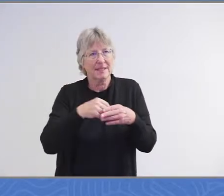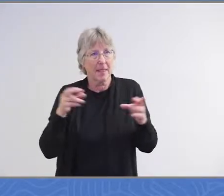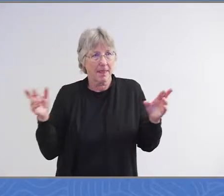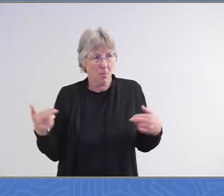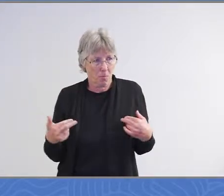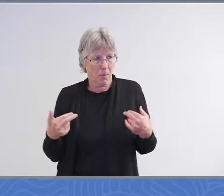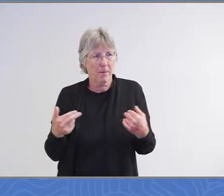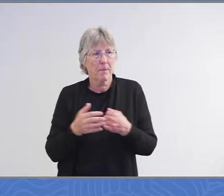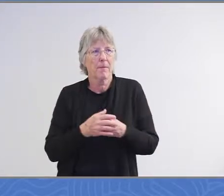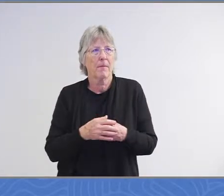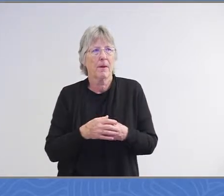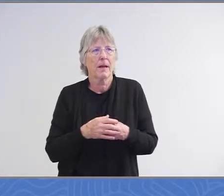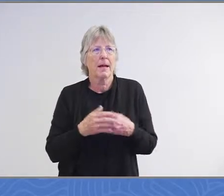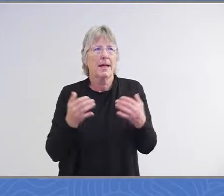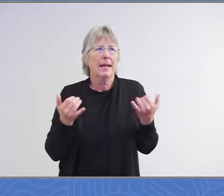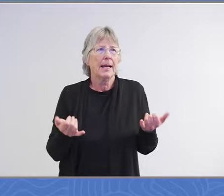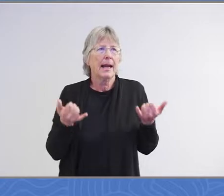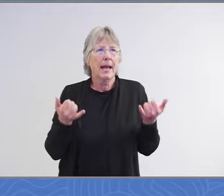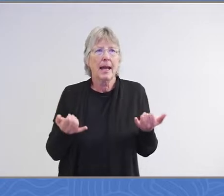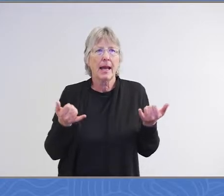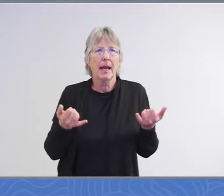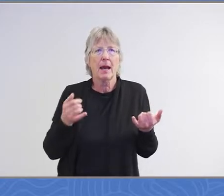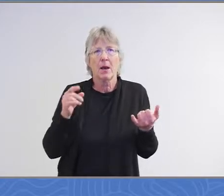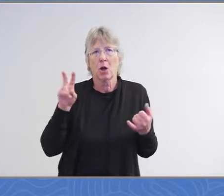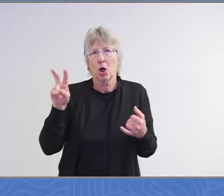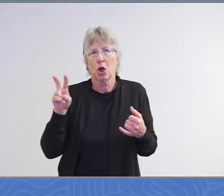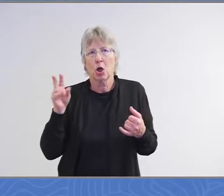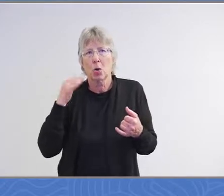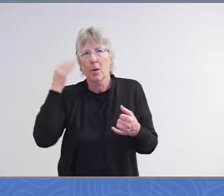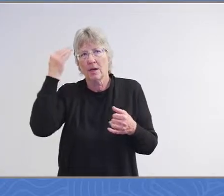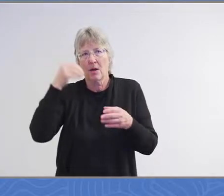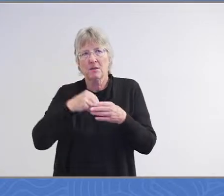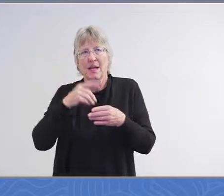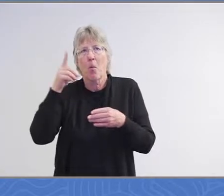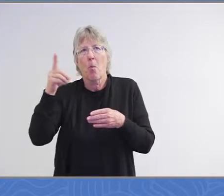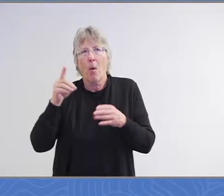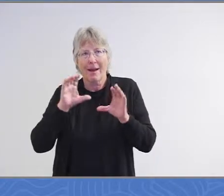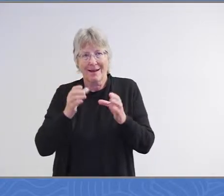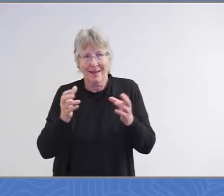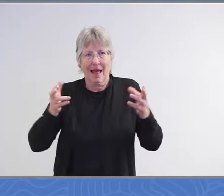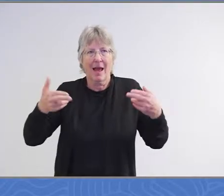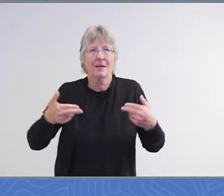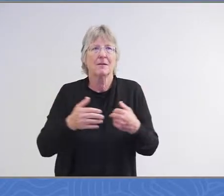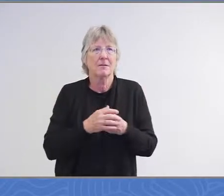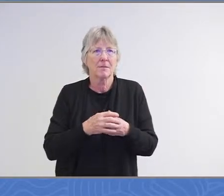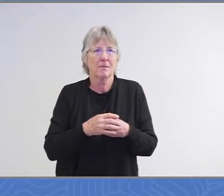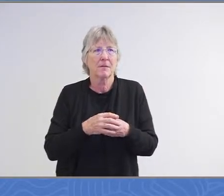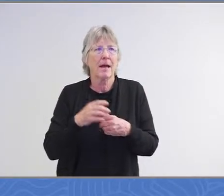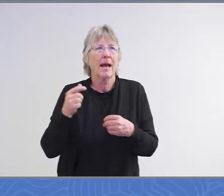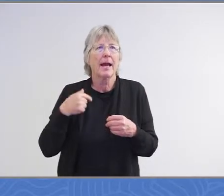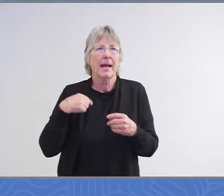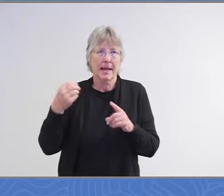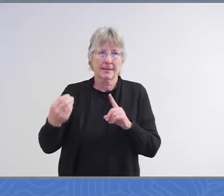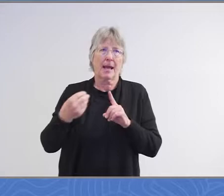or there's currently only two adults in one classroom. Yet I was exposed to COVID-19